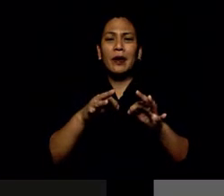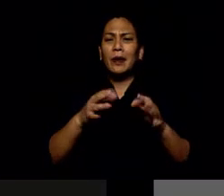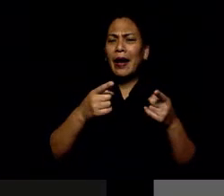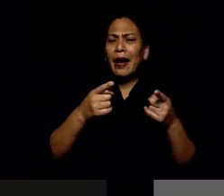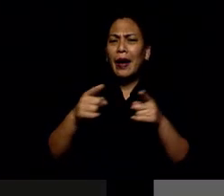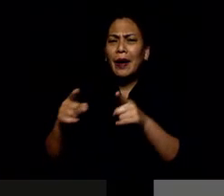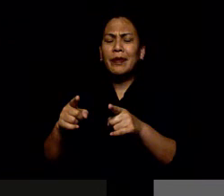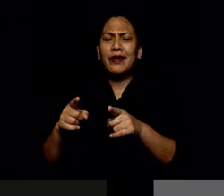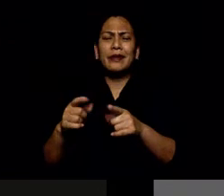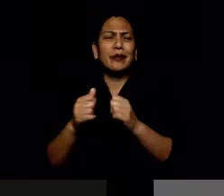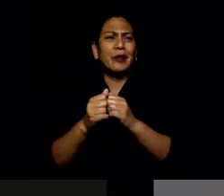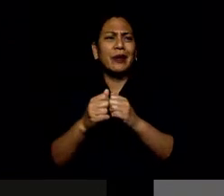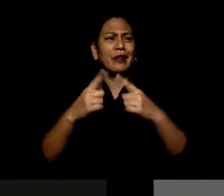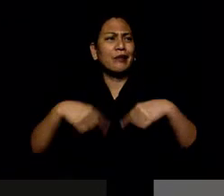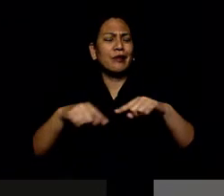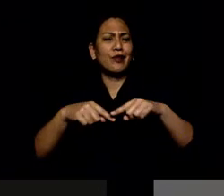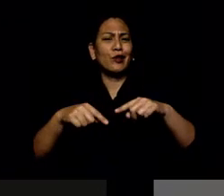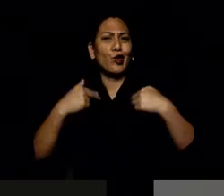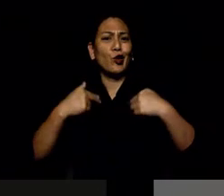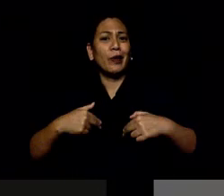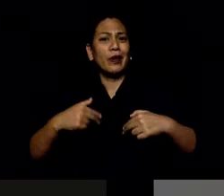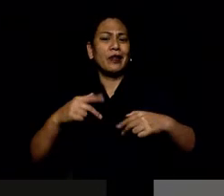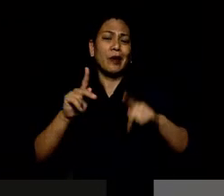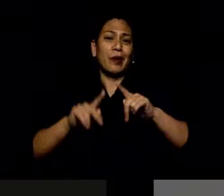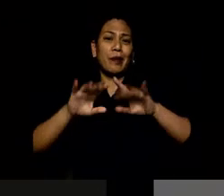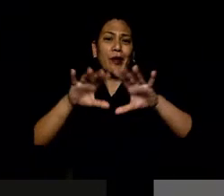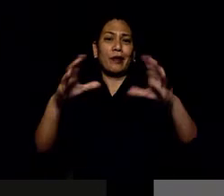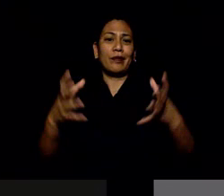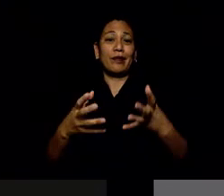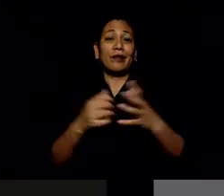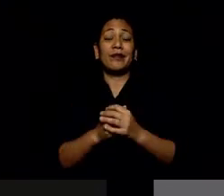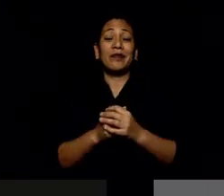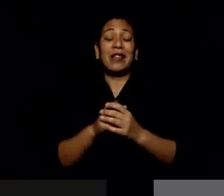This is a, this 1972 study that I'm going to talk about is something.